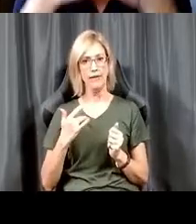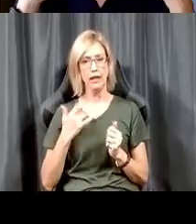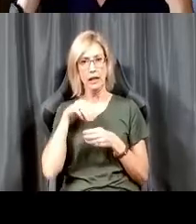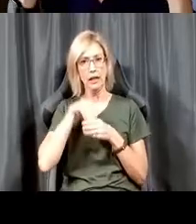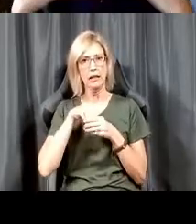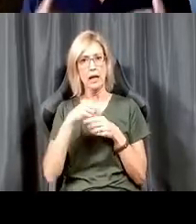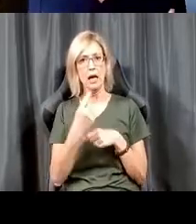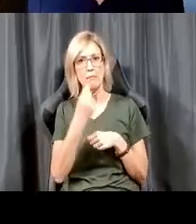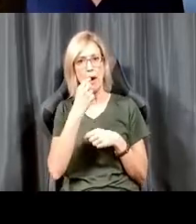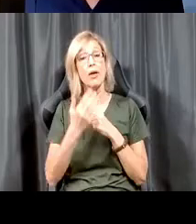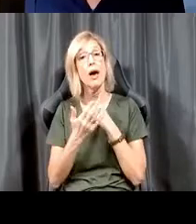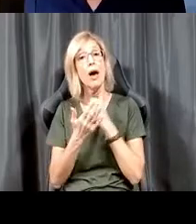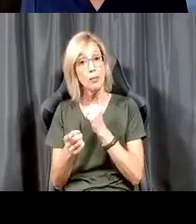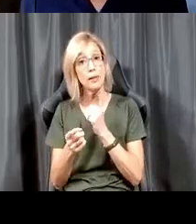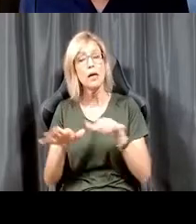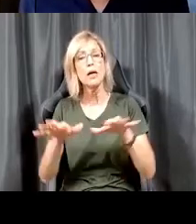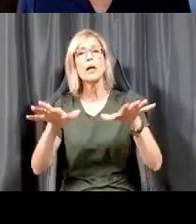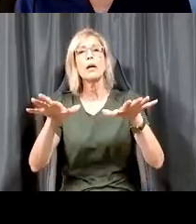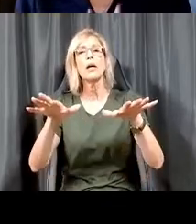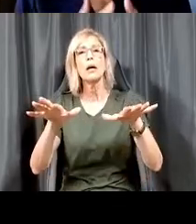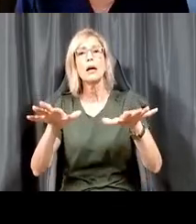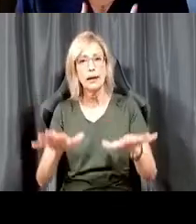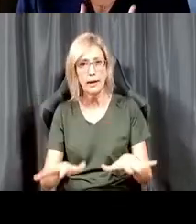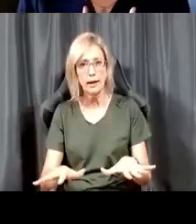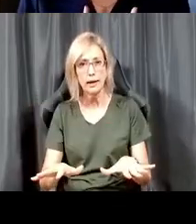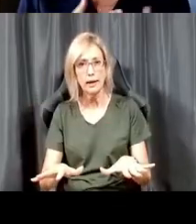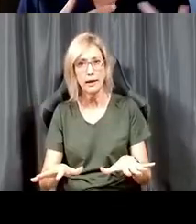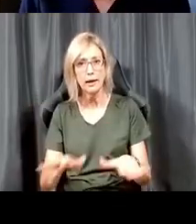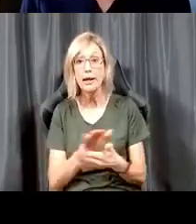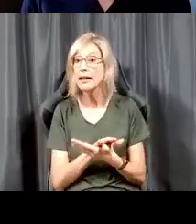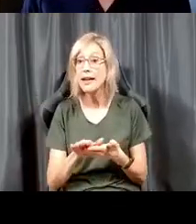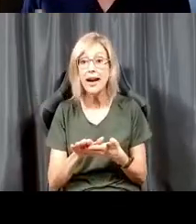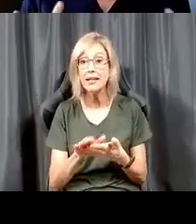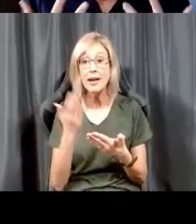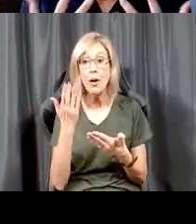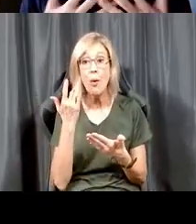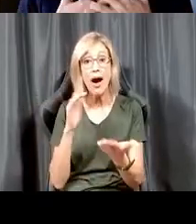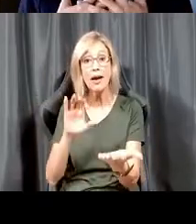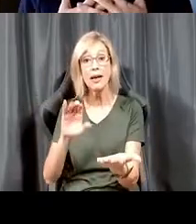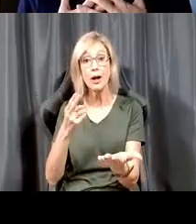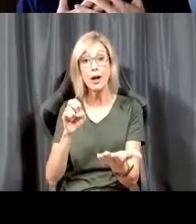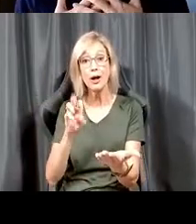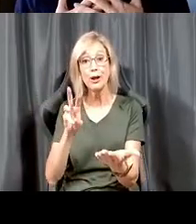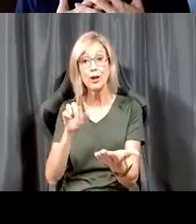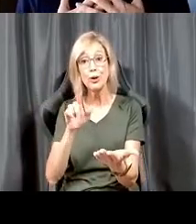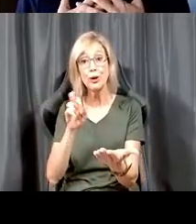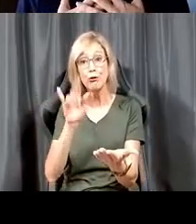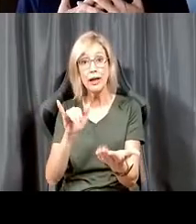That helps them to calm down. It's nice thing about Chewelry is that's on their body. All the time.